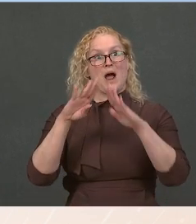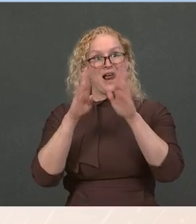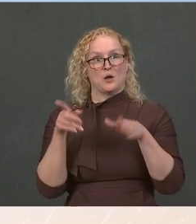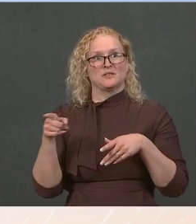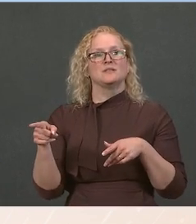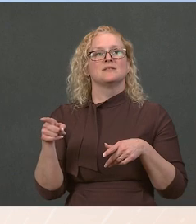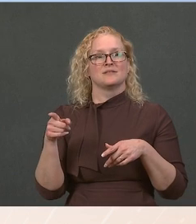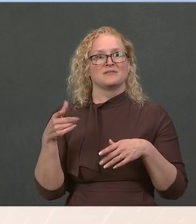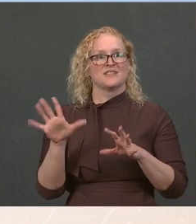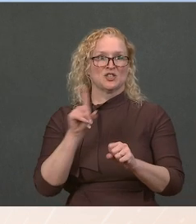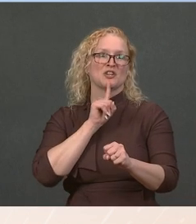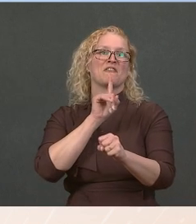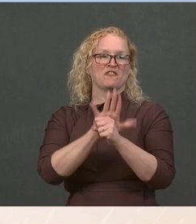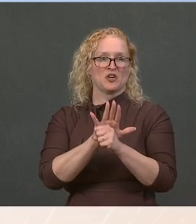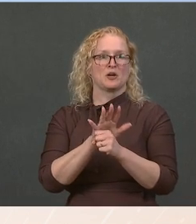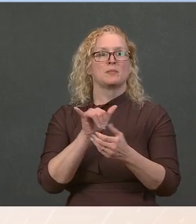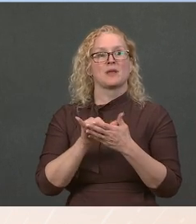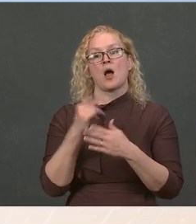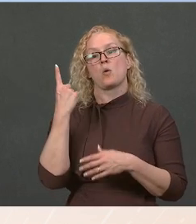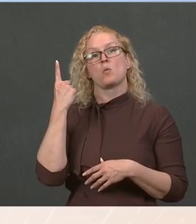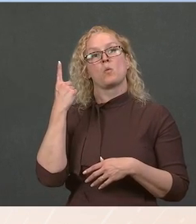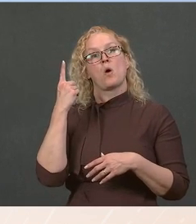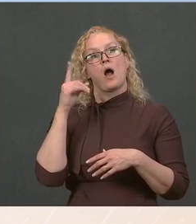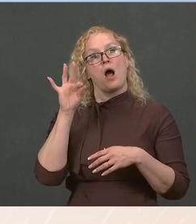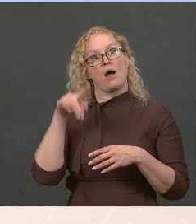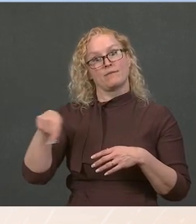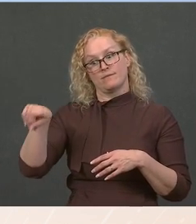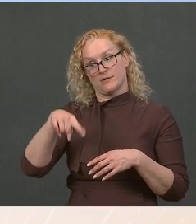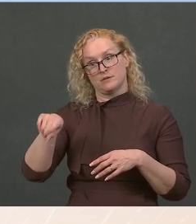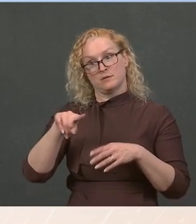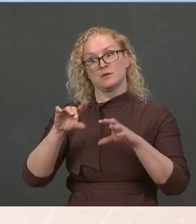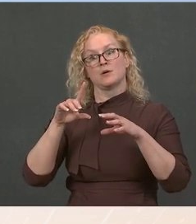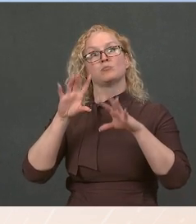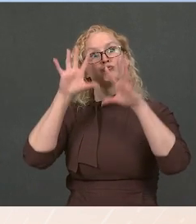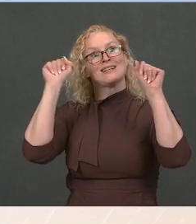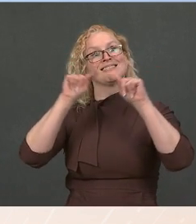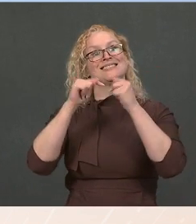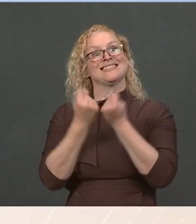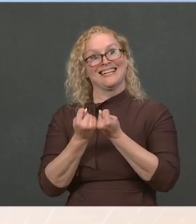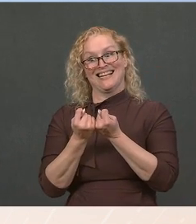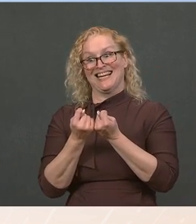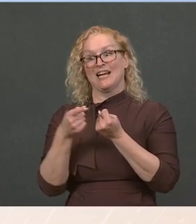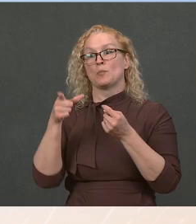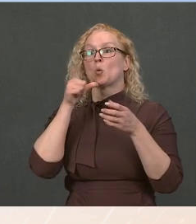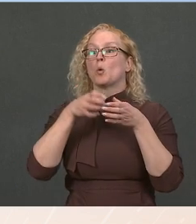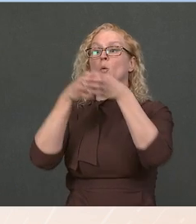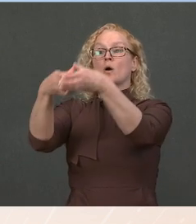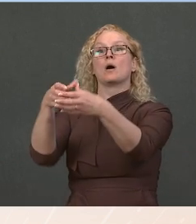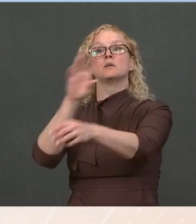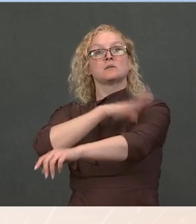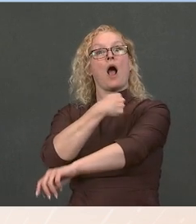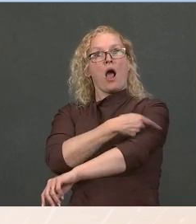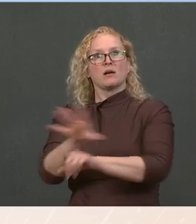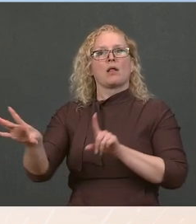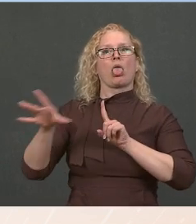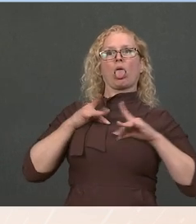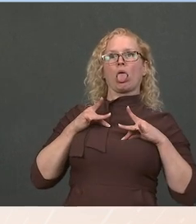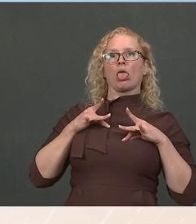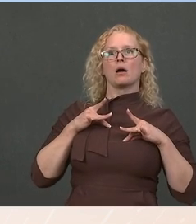Can you say whether this person was a -- either a commissioned officer, as you've said you would disclose, or a senior advisor or someone